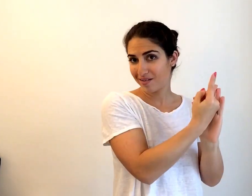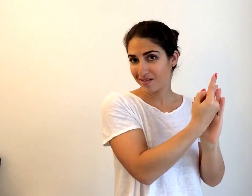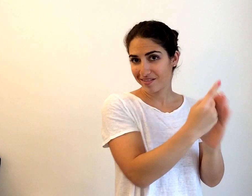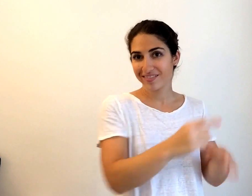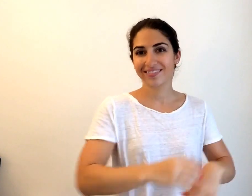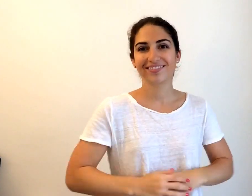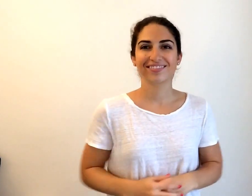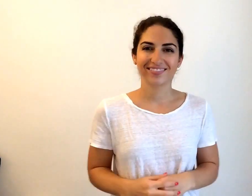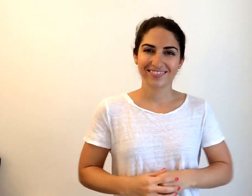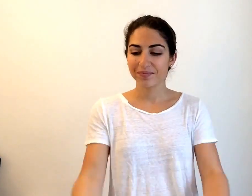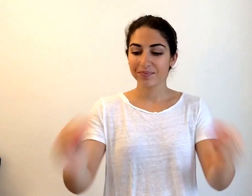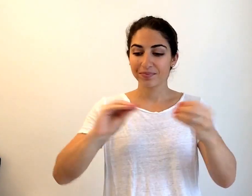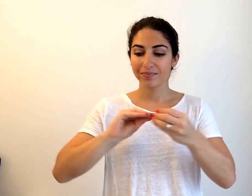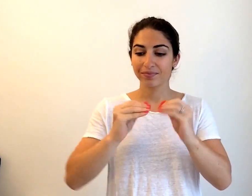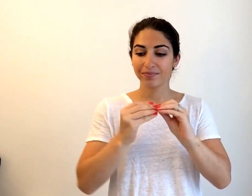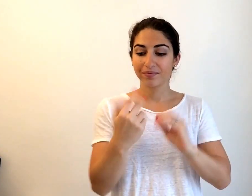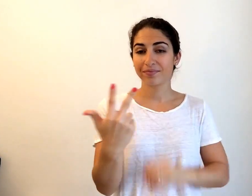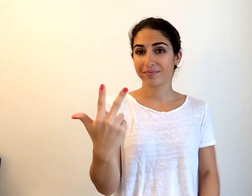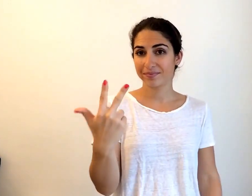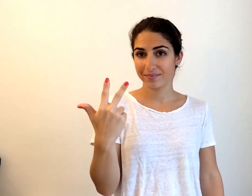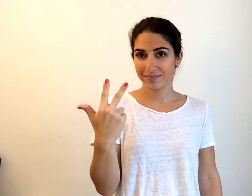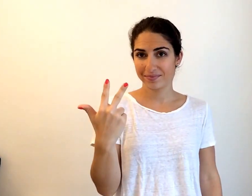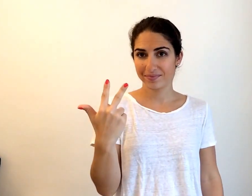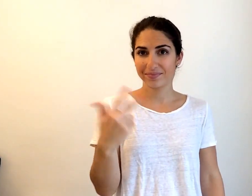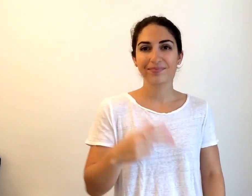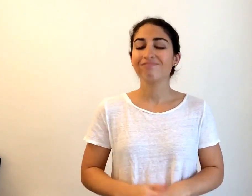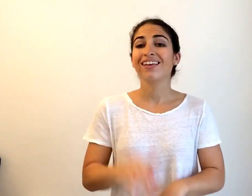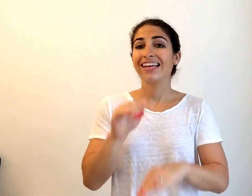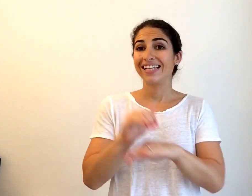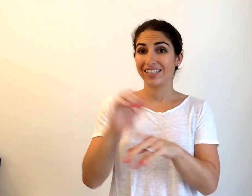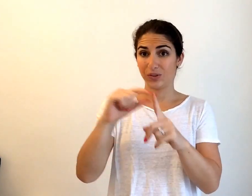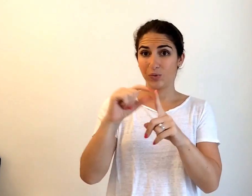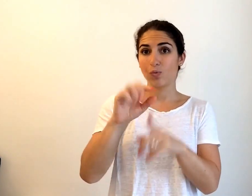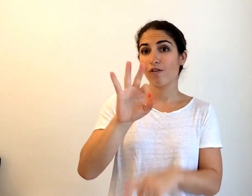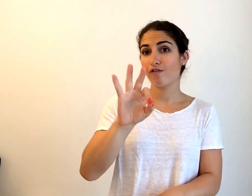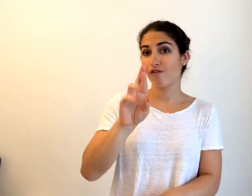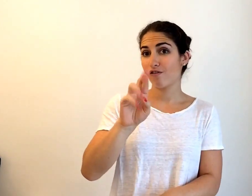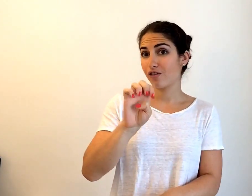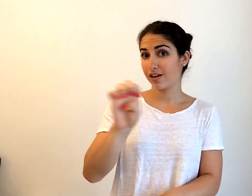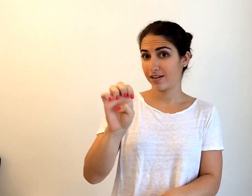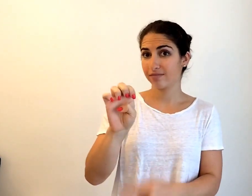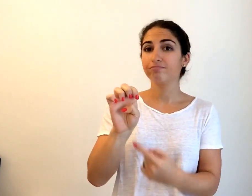HOUR time. Number 3 is the English